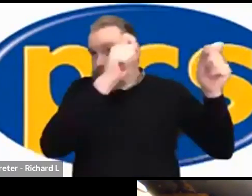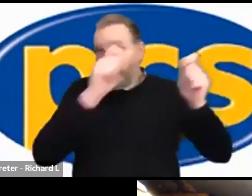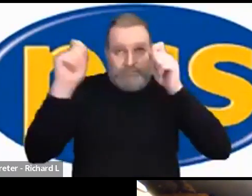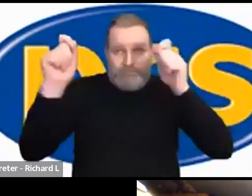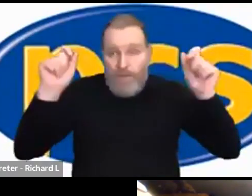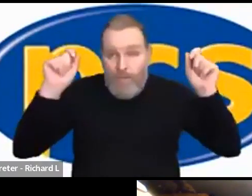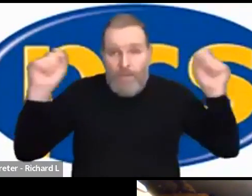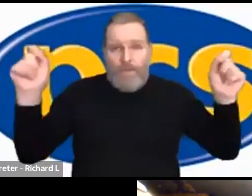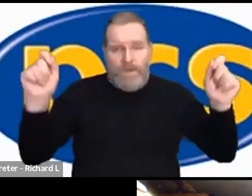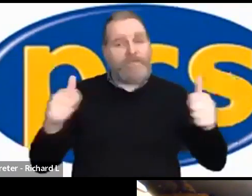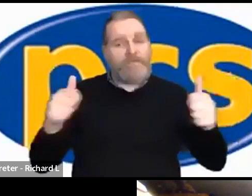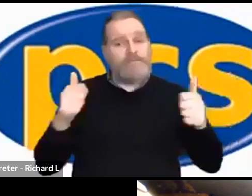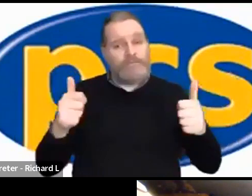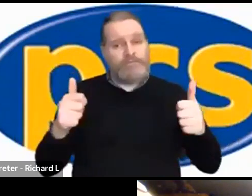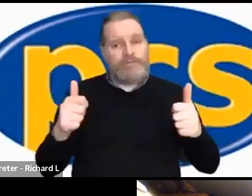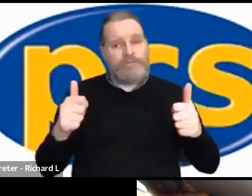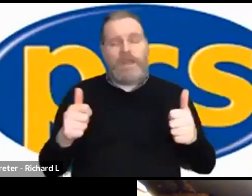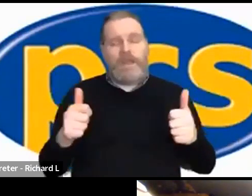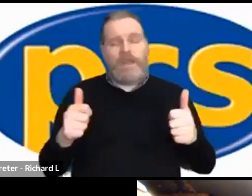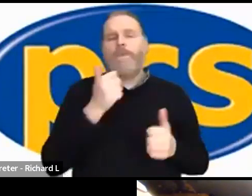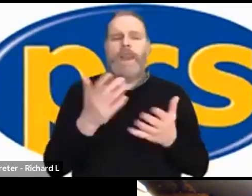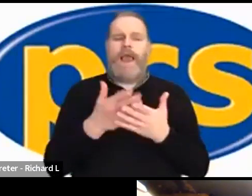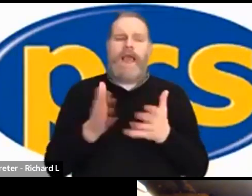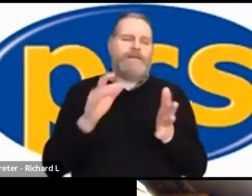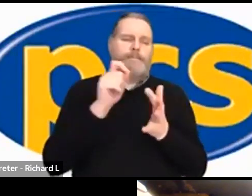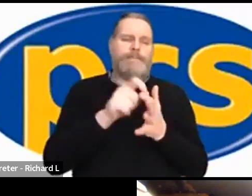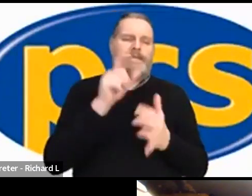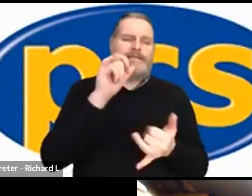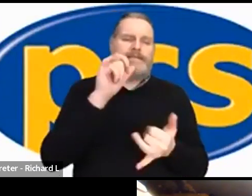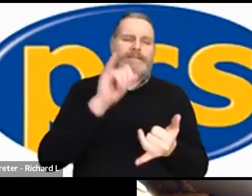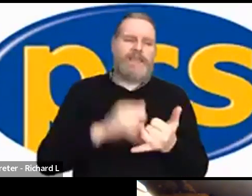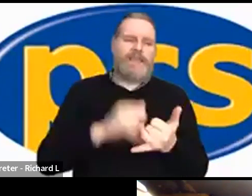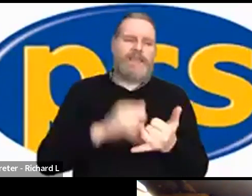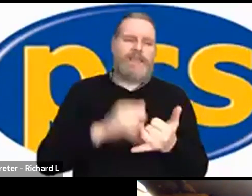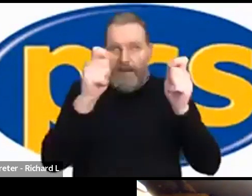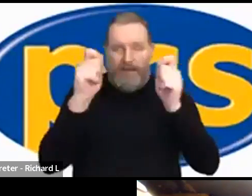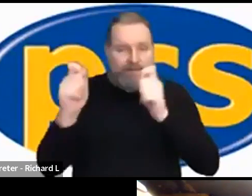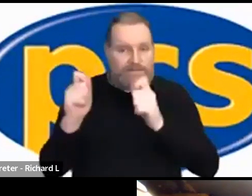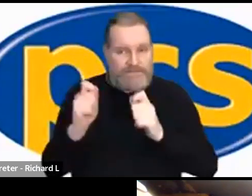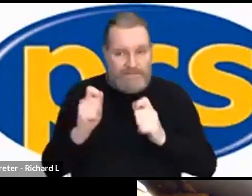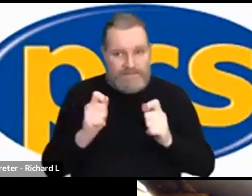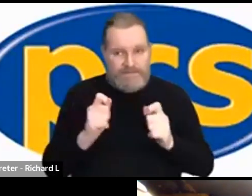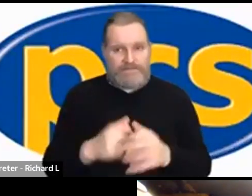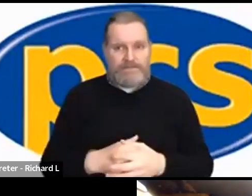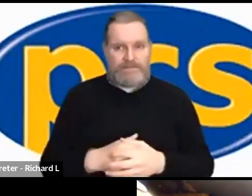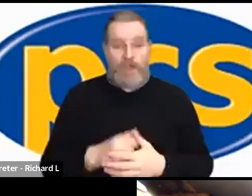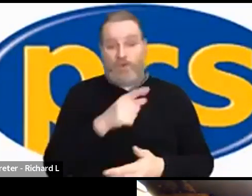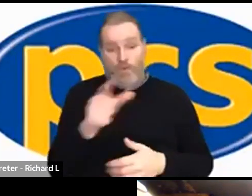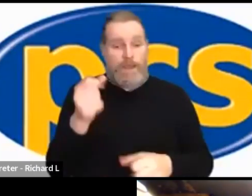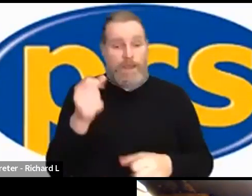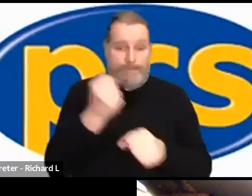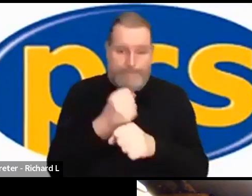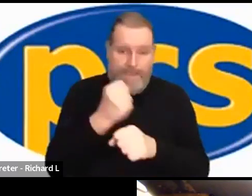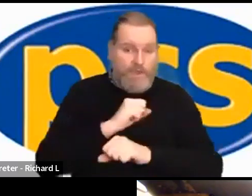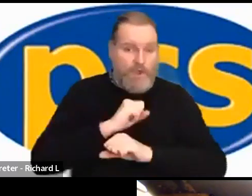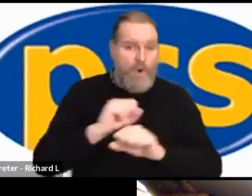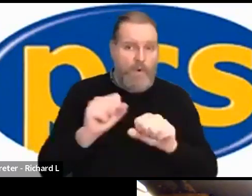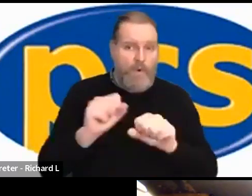placards, and they fantastic . We will have a We will have a lot of generic stuff out stuff out there, and stuff out there, and at this time stuff out there, and at this time of the day